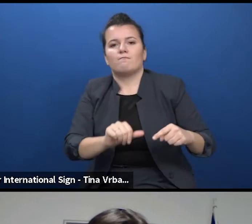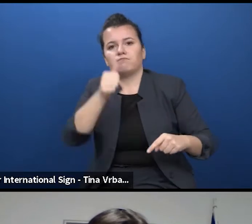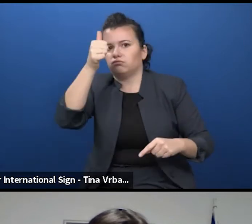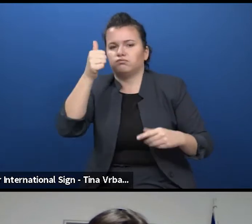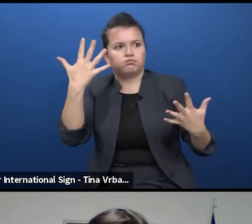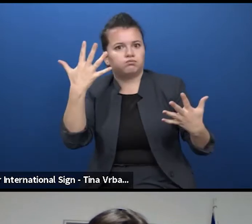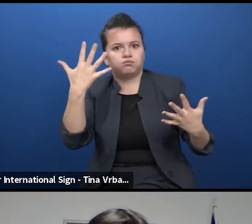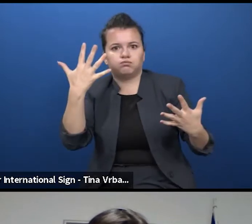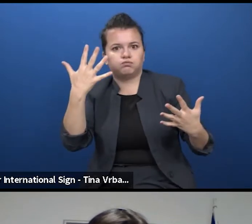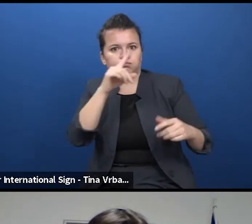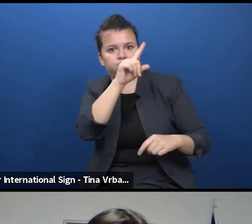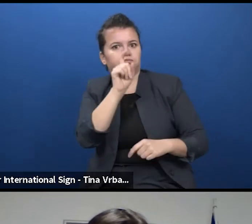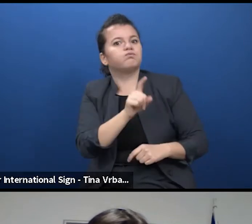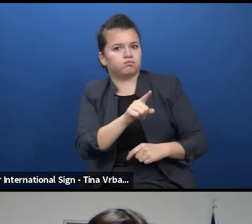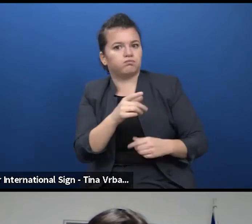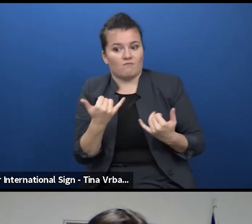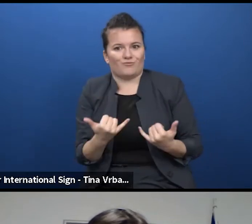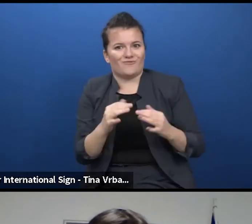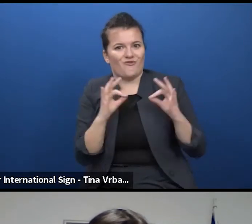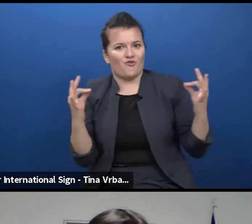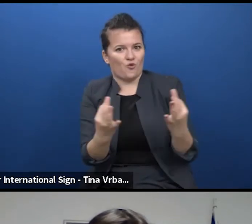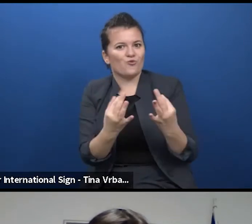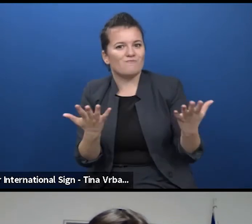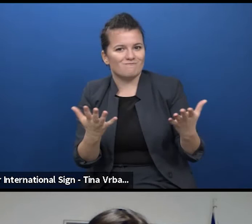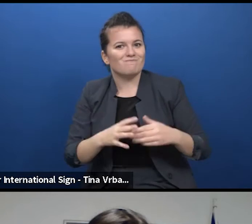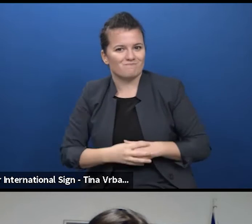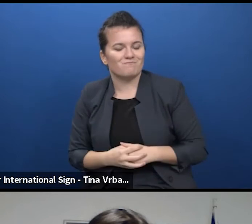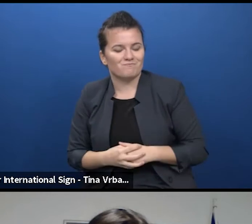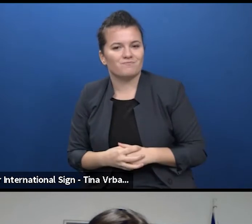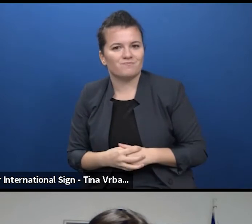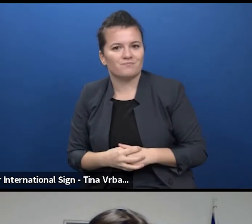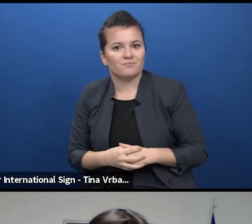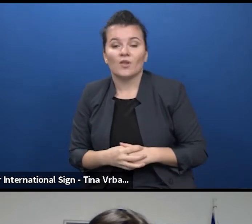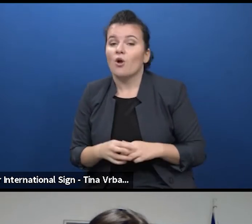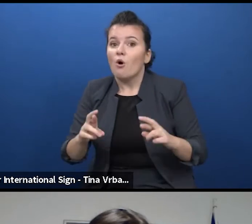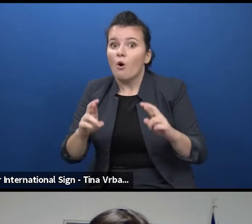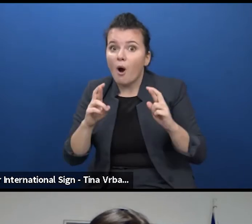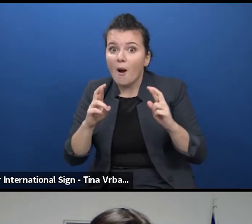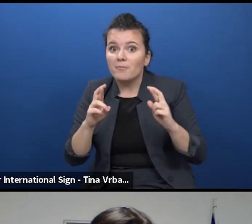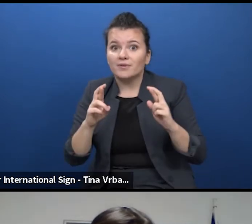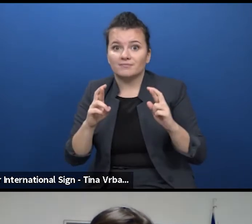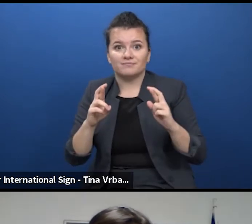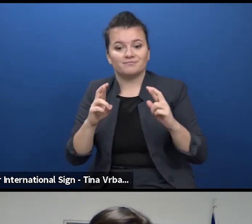objectives of this Forum and we really hope you will see in this next session